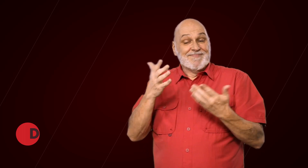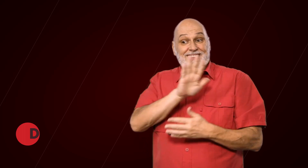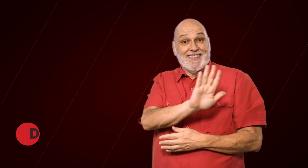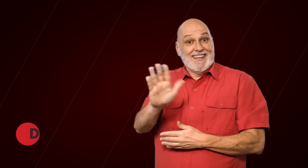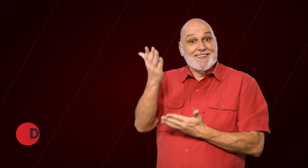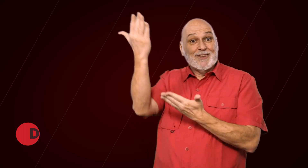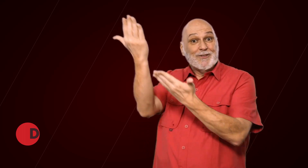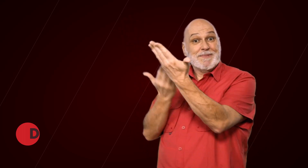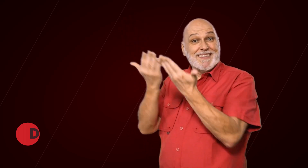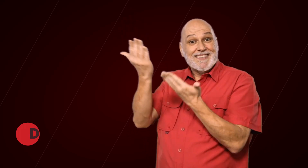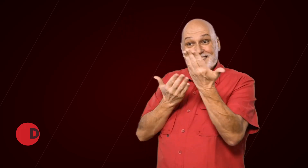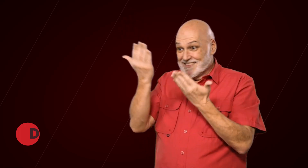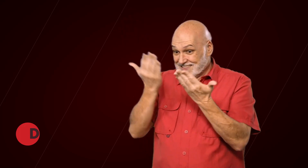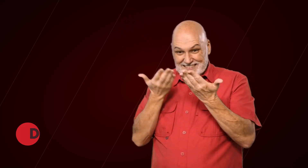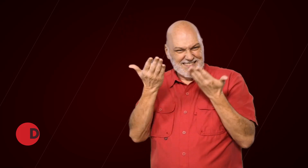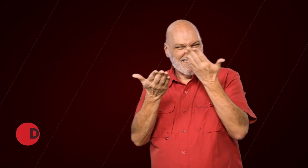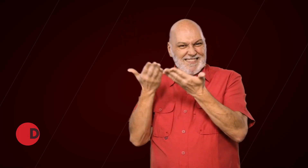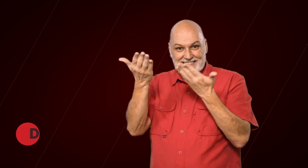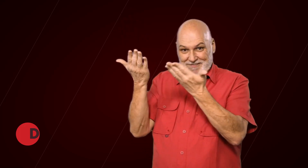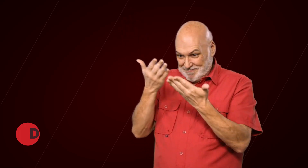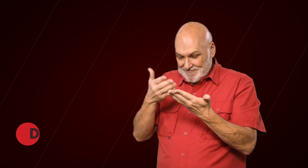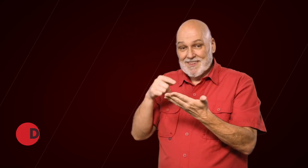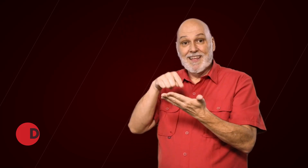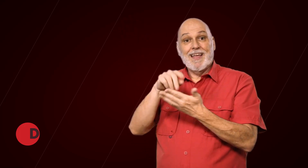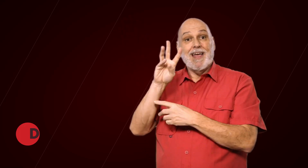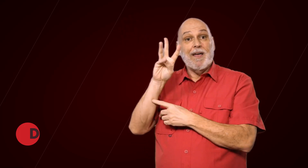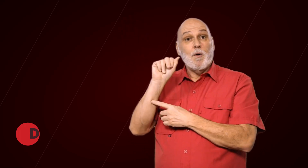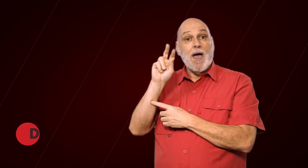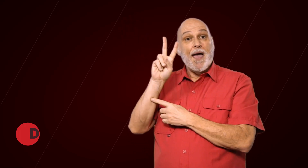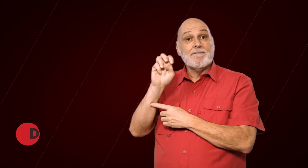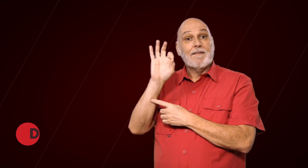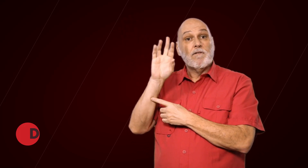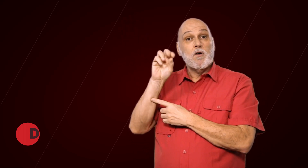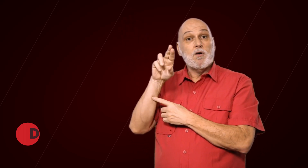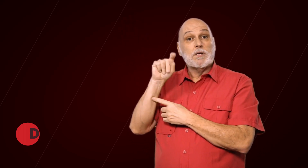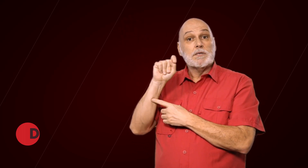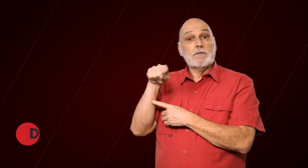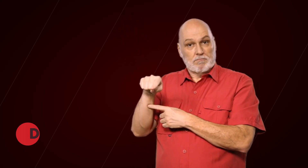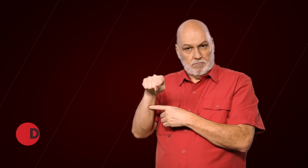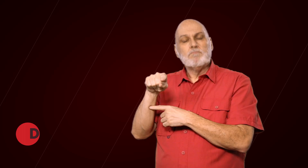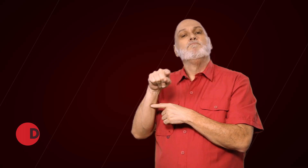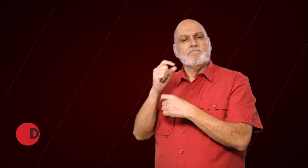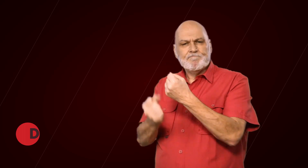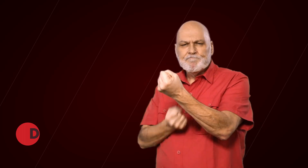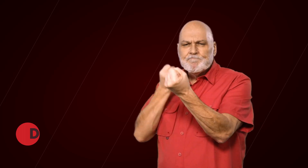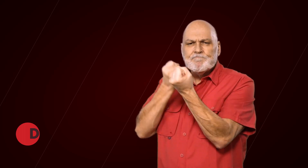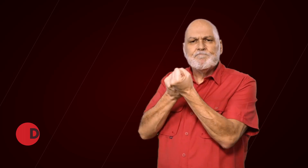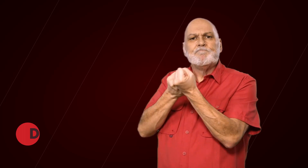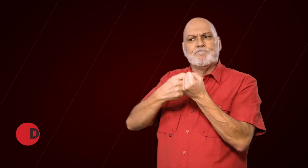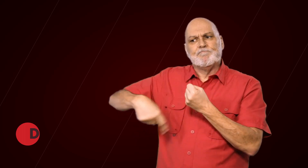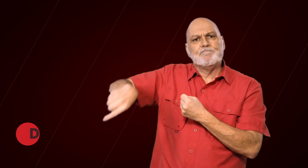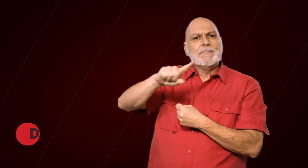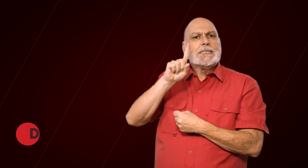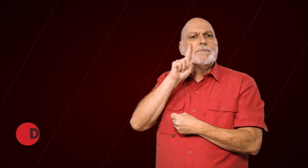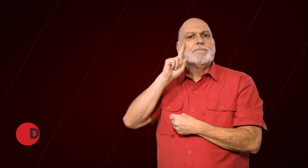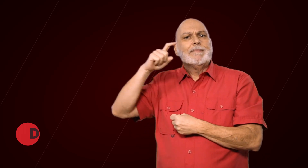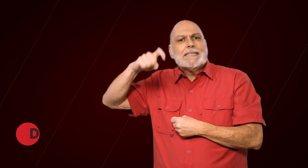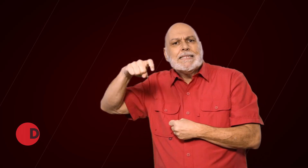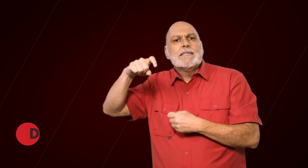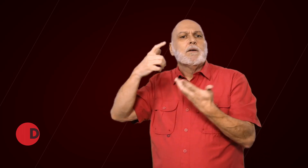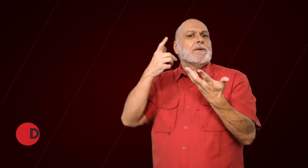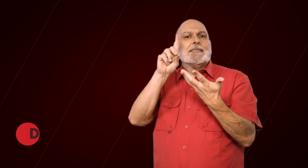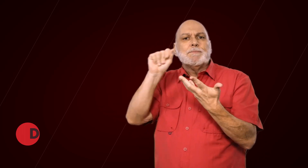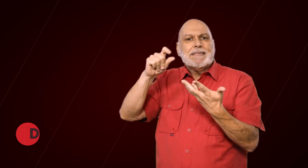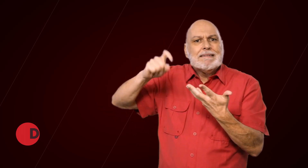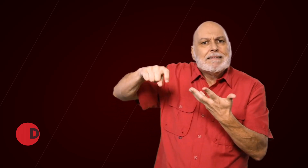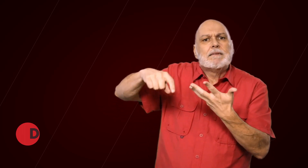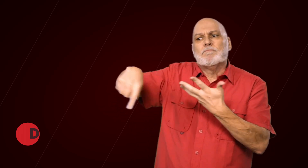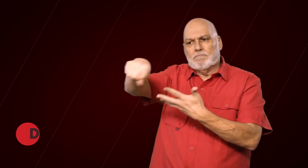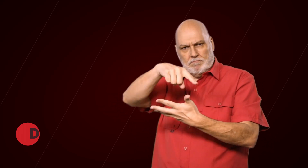Wavefront supports the need to ensure the standards and